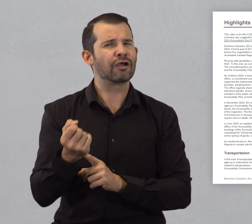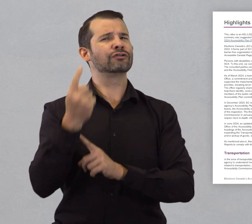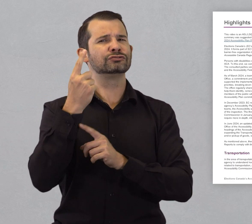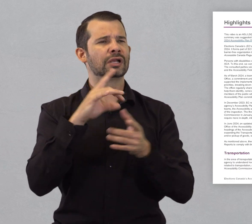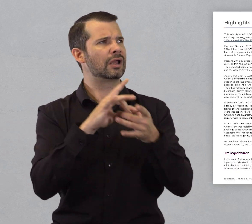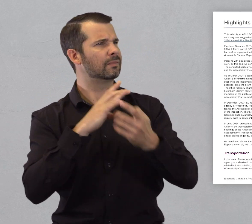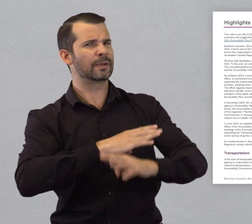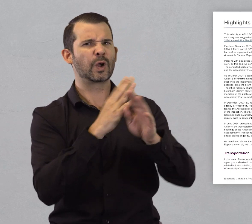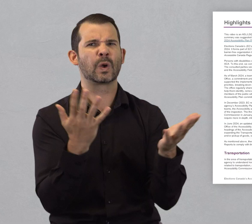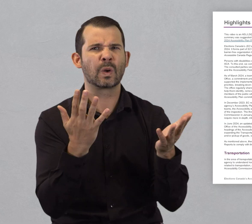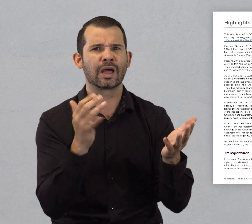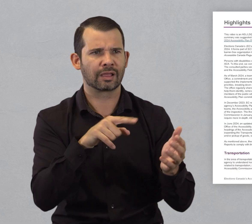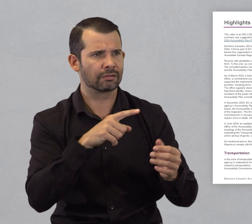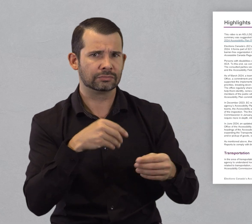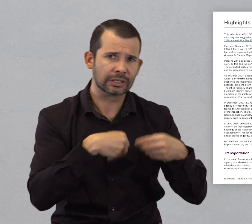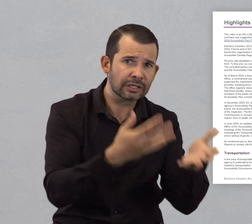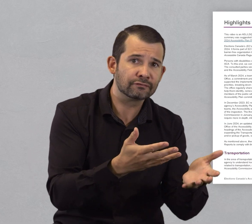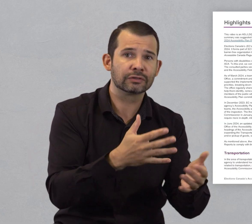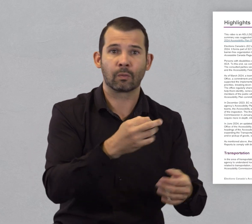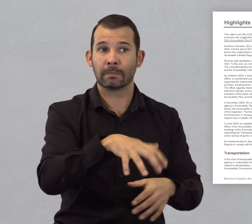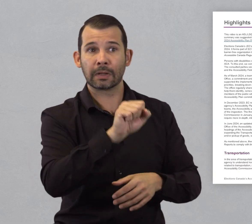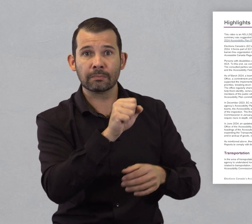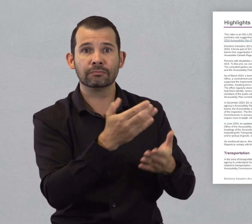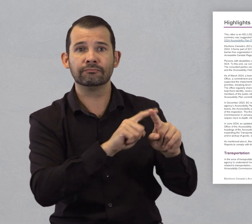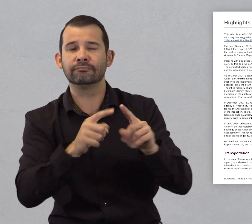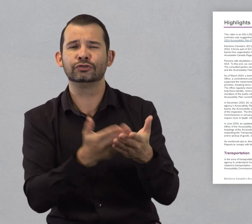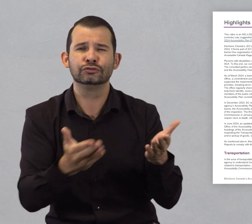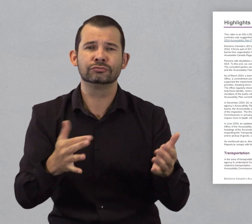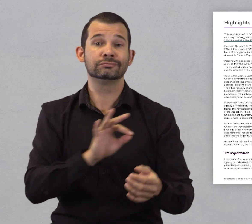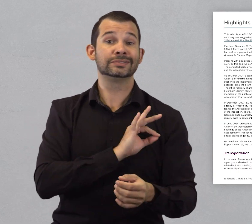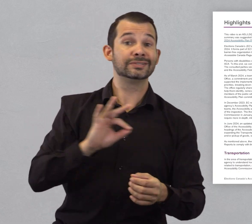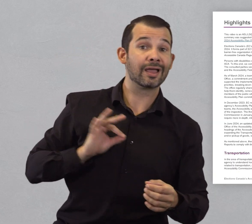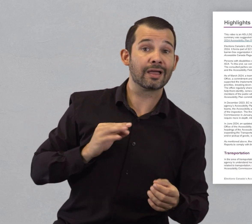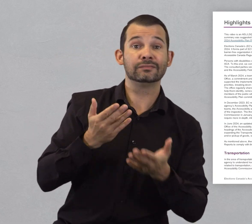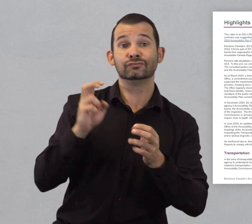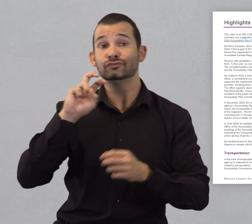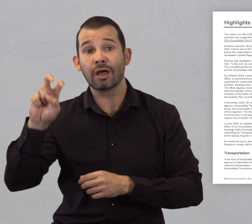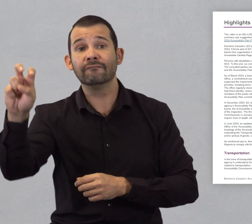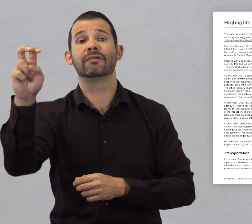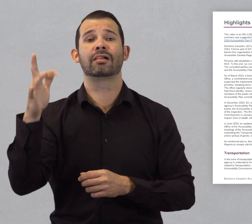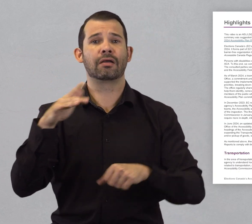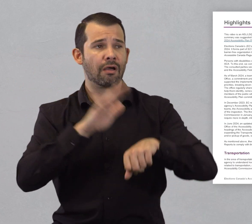barriers related to the delivery and/or pickup of goods, staff travel, consultation